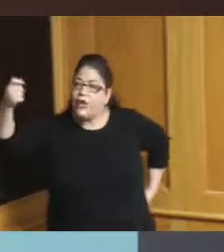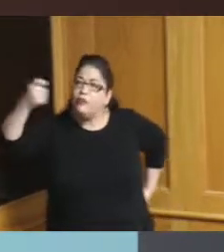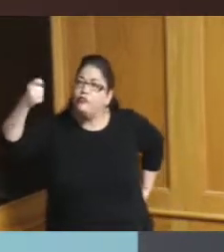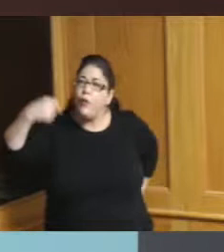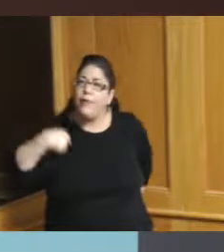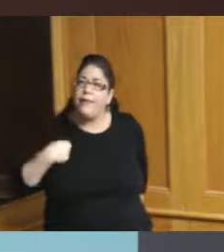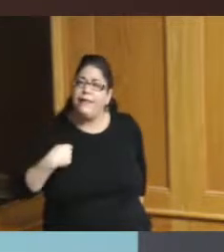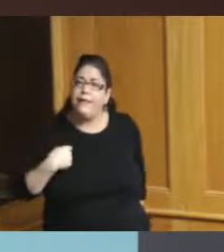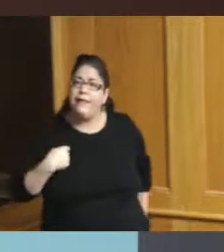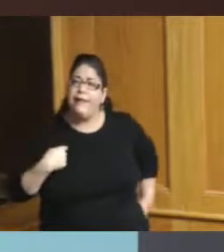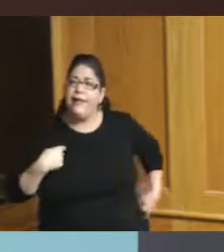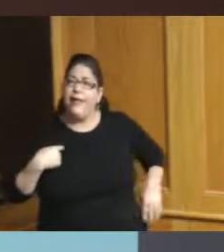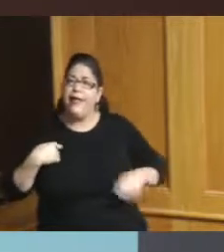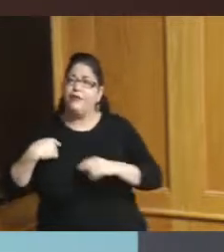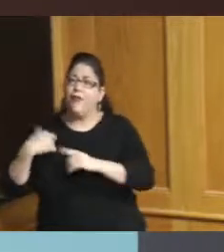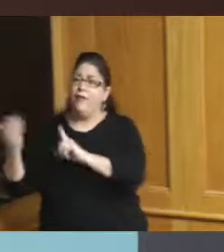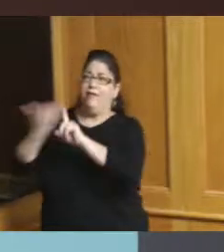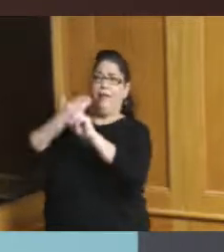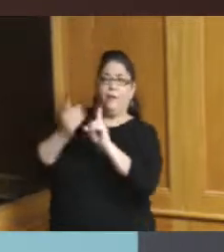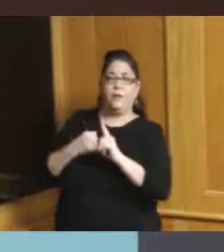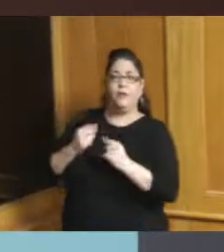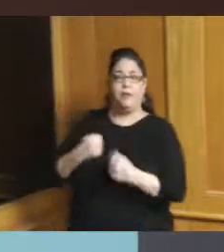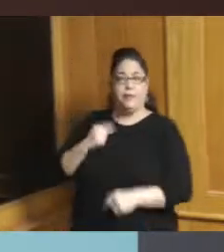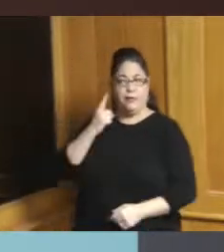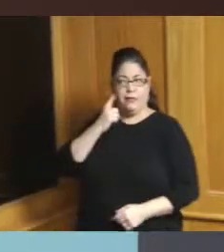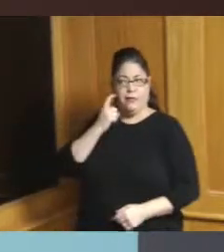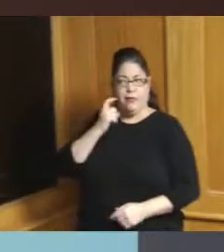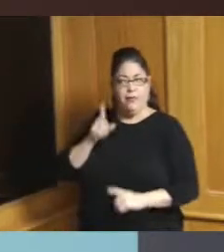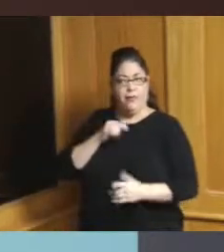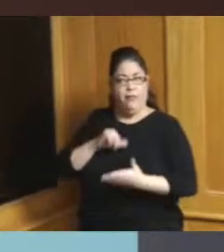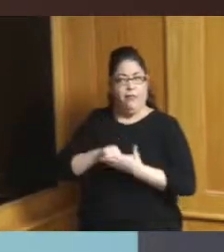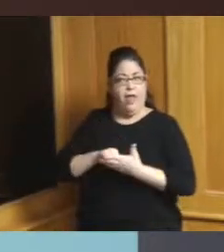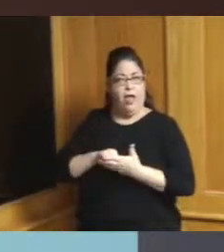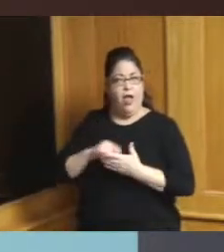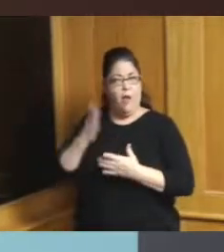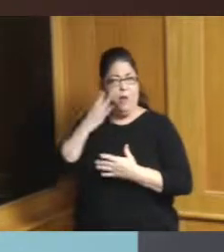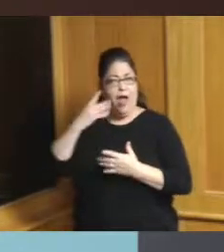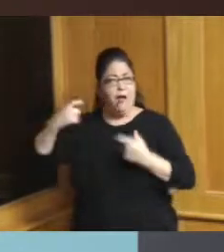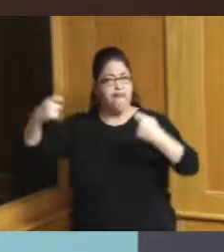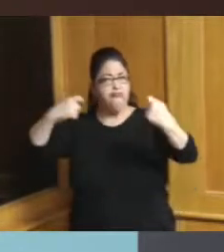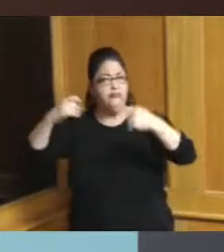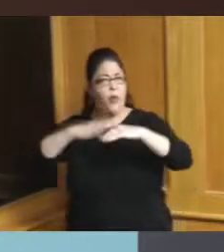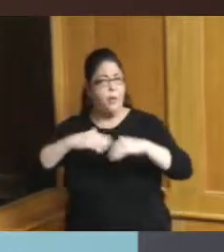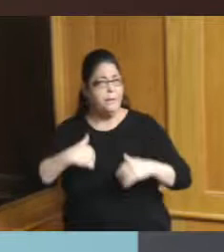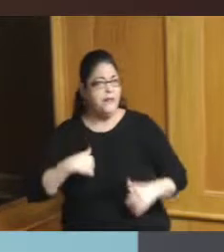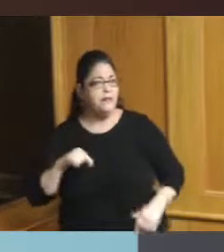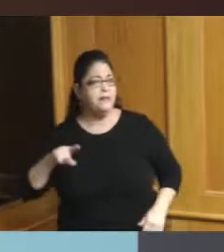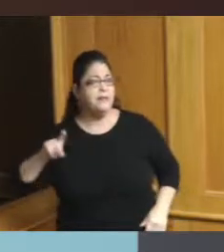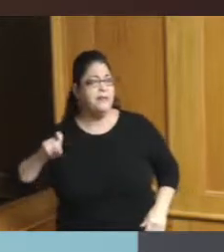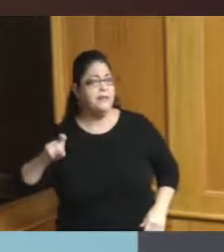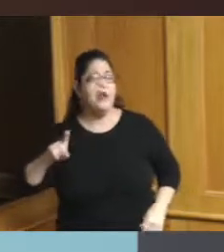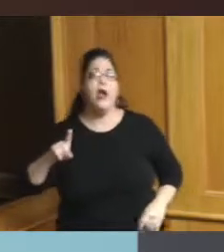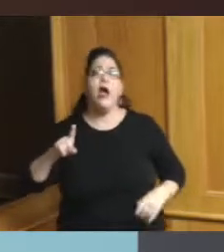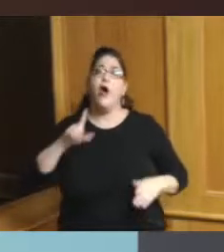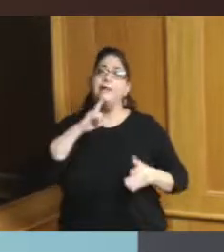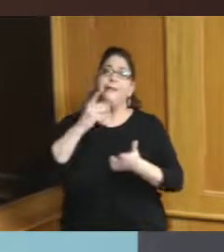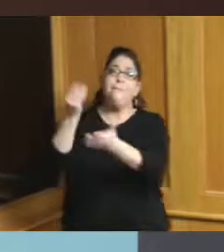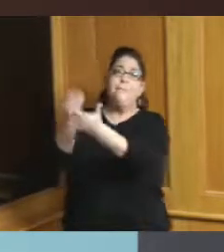to do and why so the suspicions about that so they referred to about money and why are people